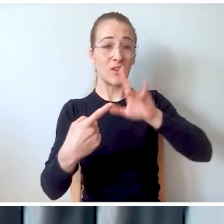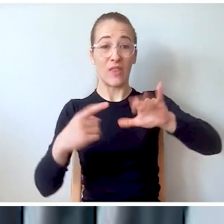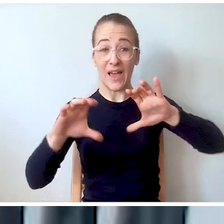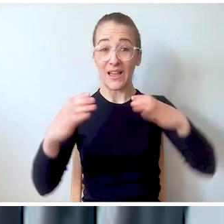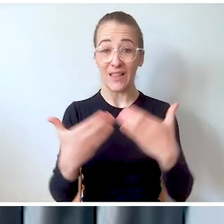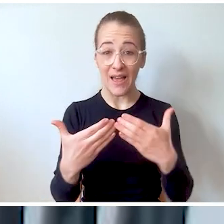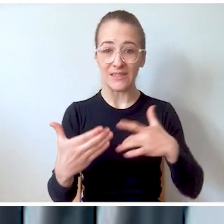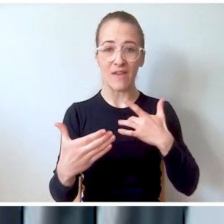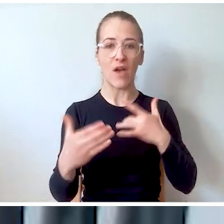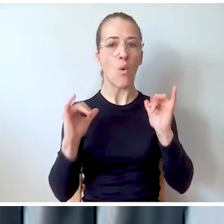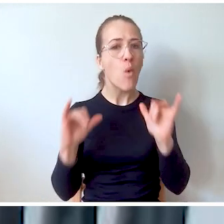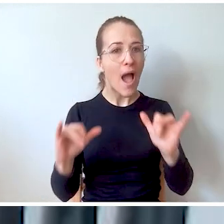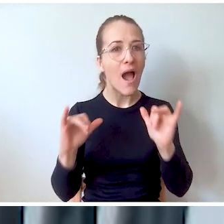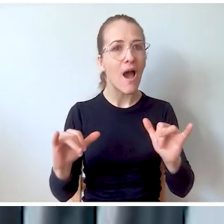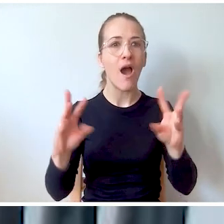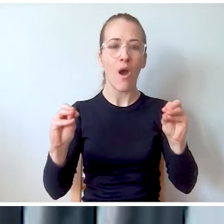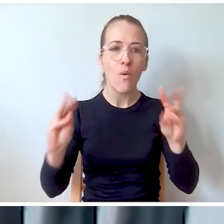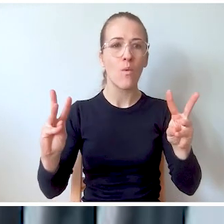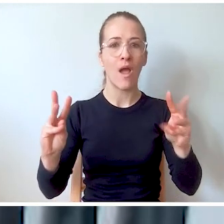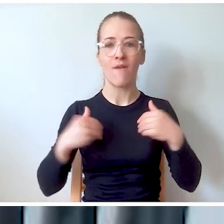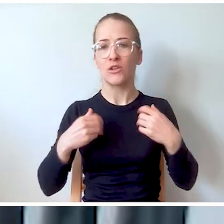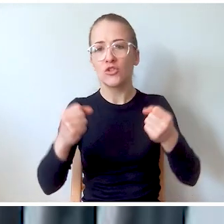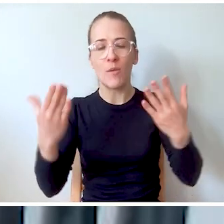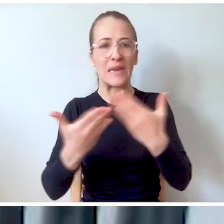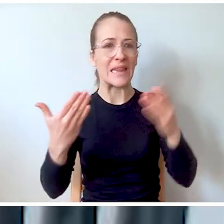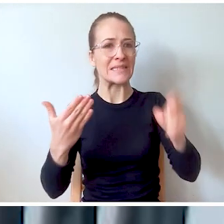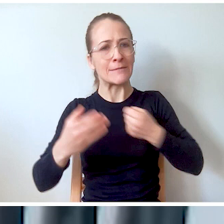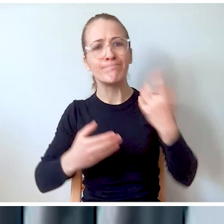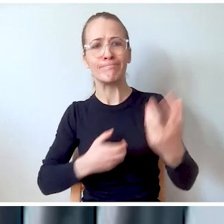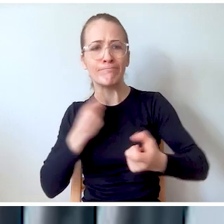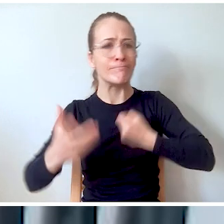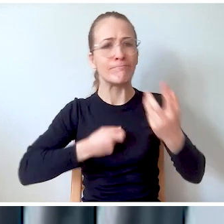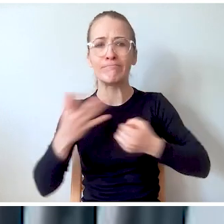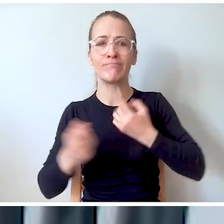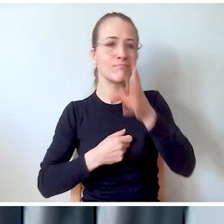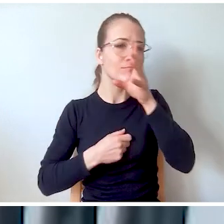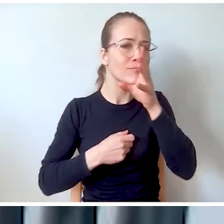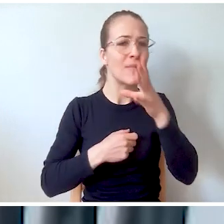"My goodness, I have many things that I need to say and a conversation I need to contribute to."